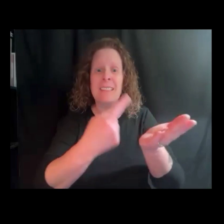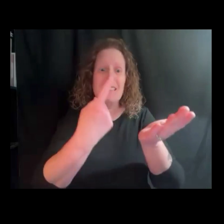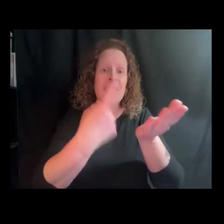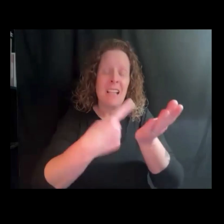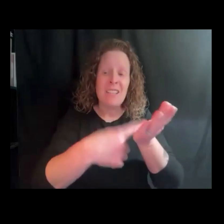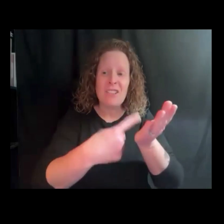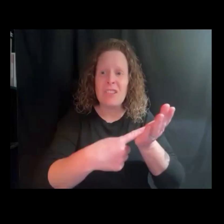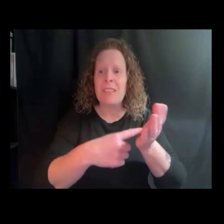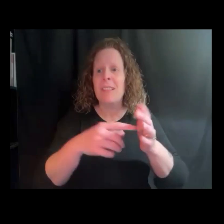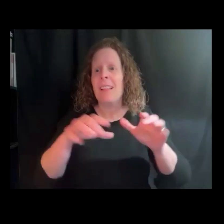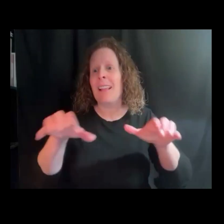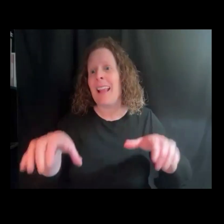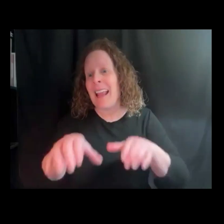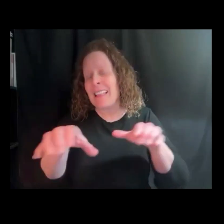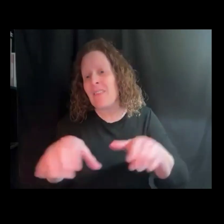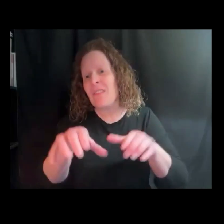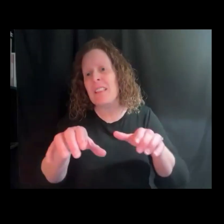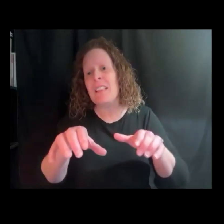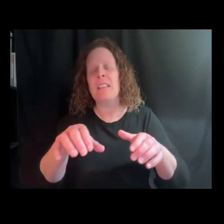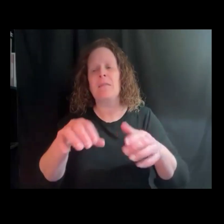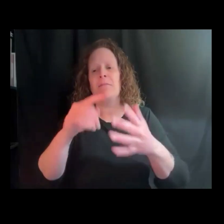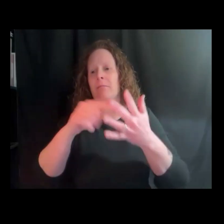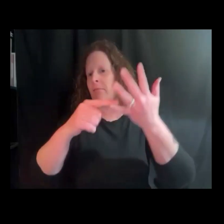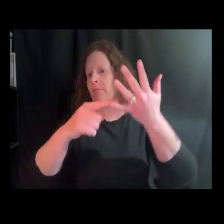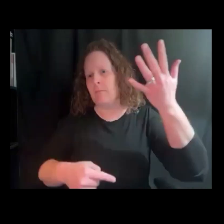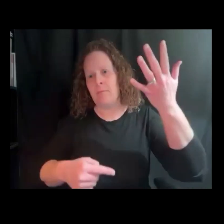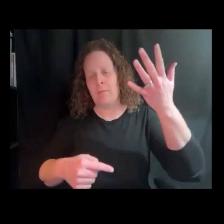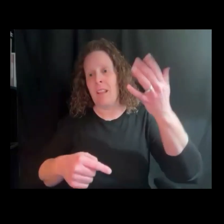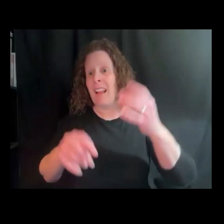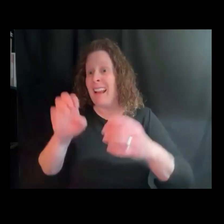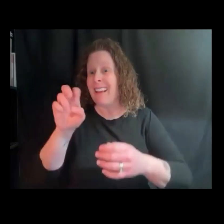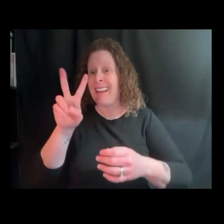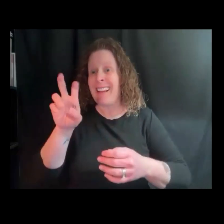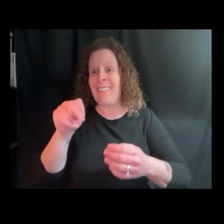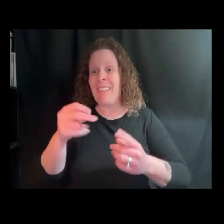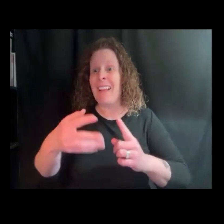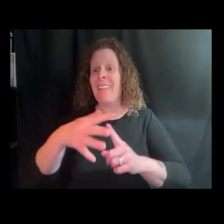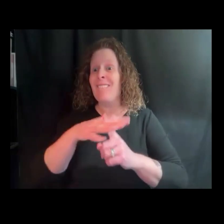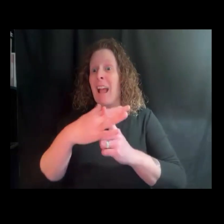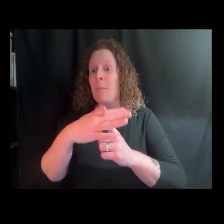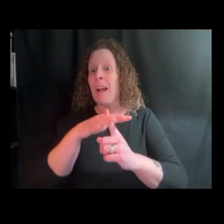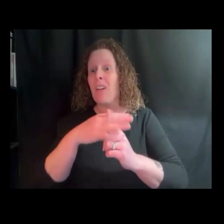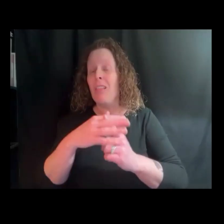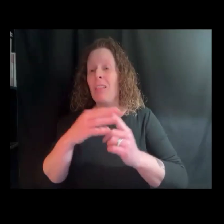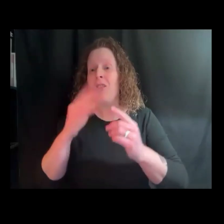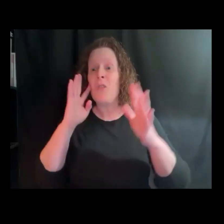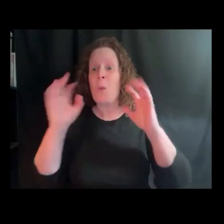and the other students lectures activities engagement